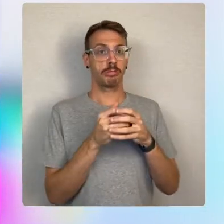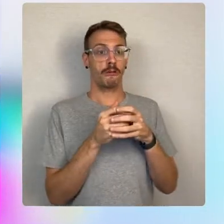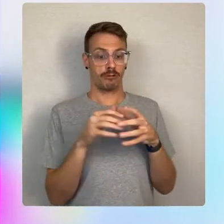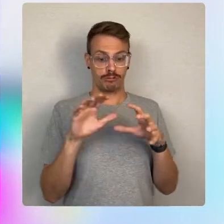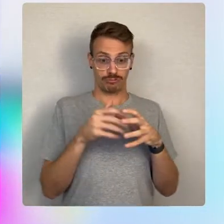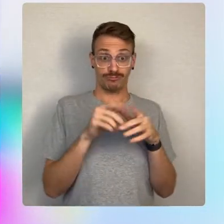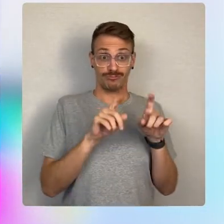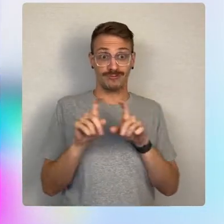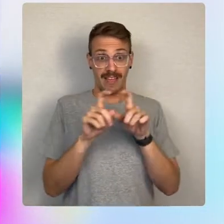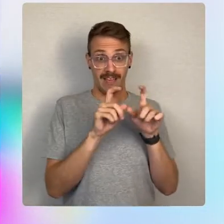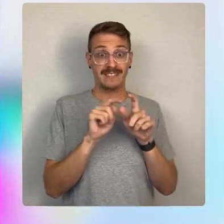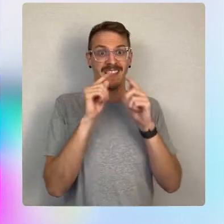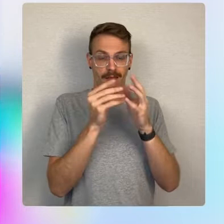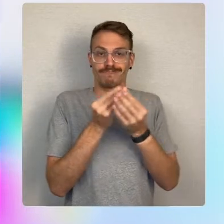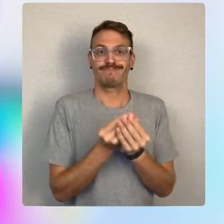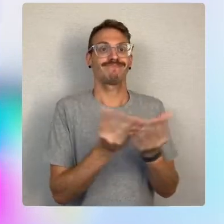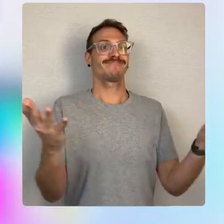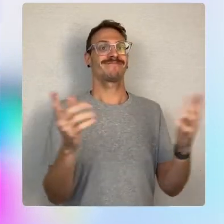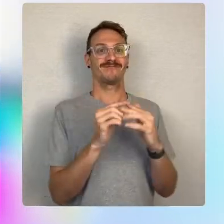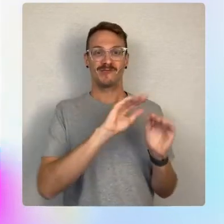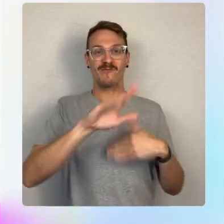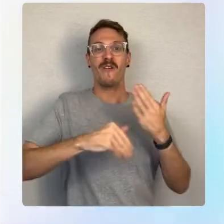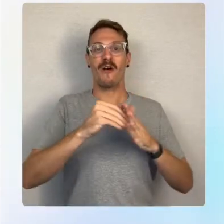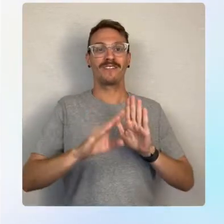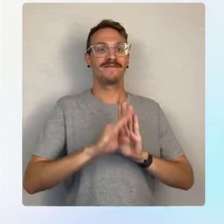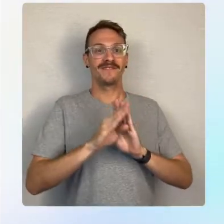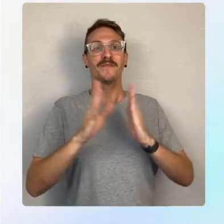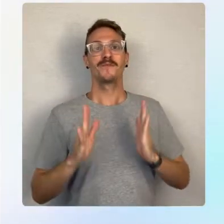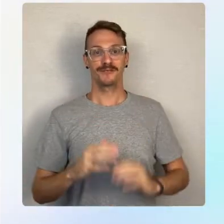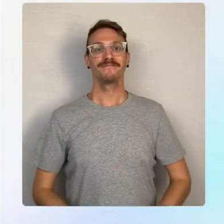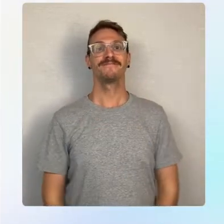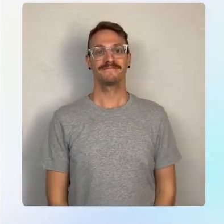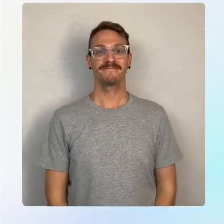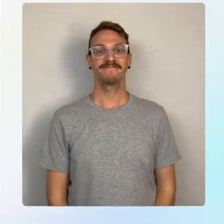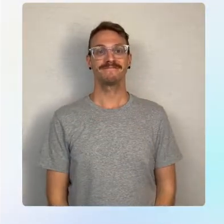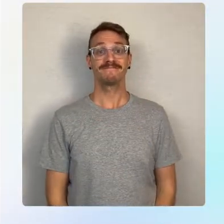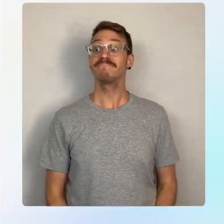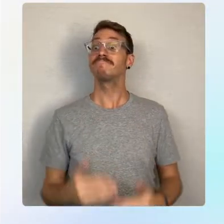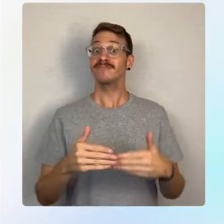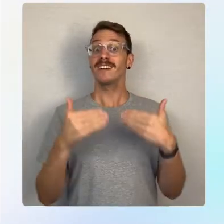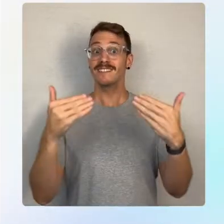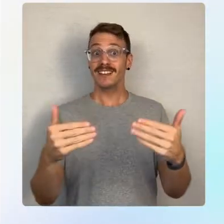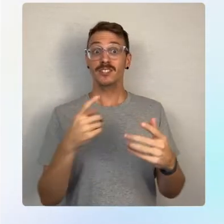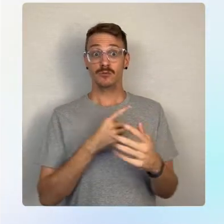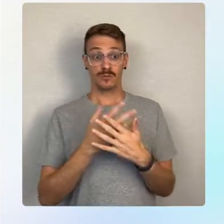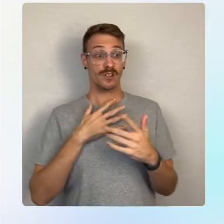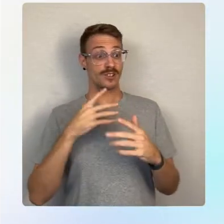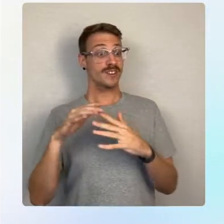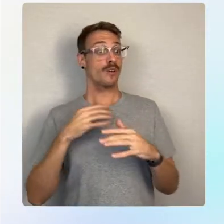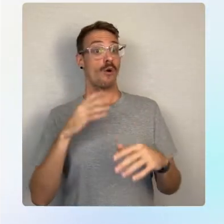before making it broadly available. Next, we'll be launching an overlay editing experience